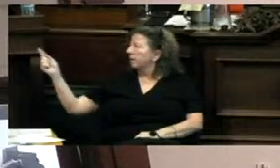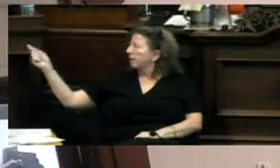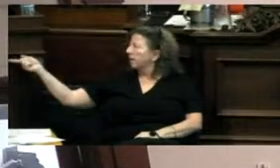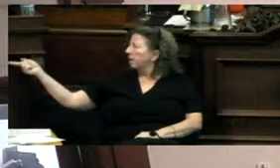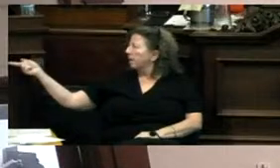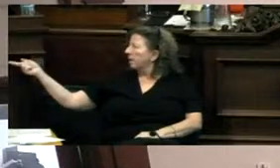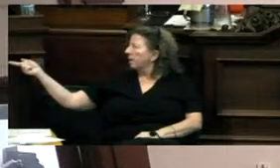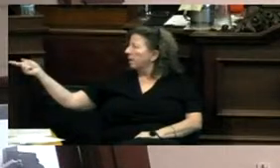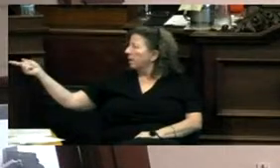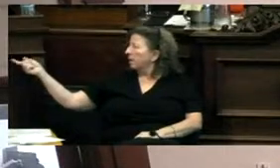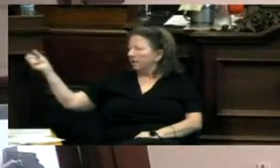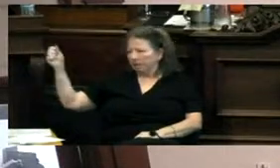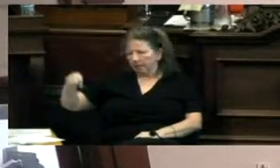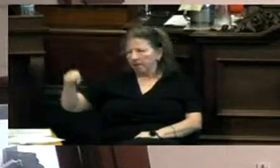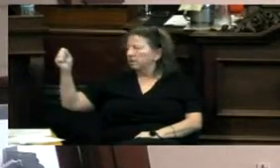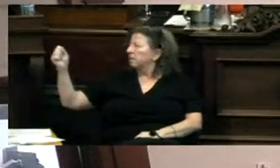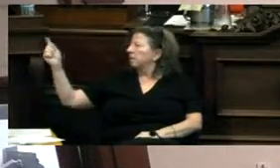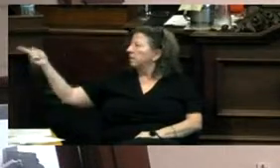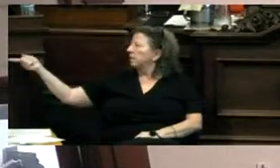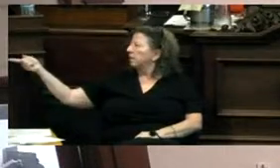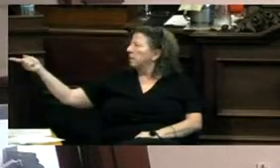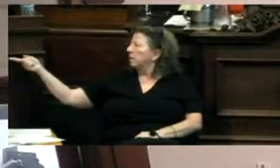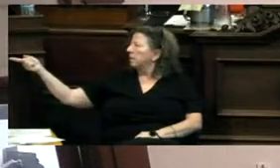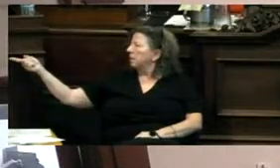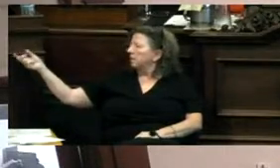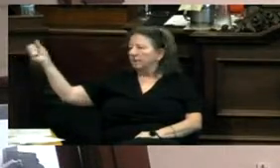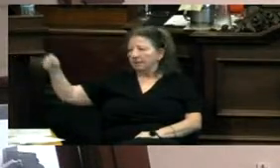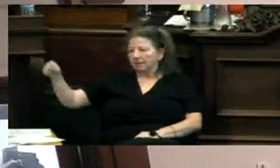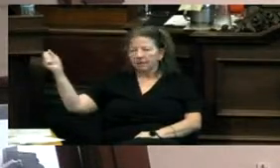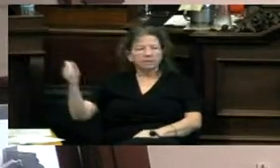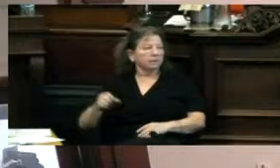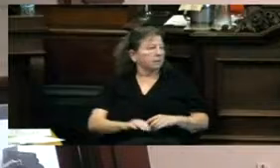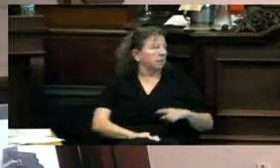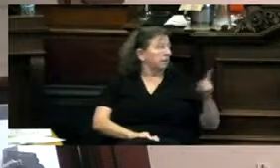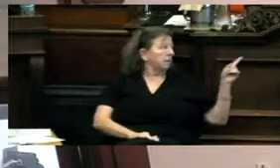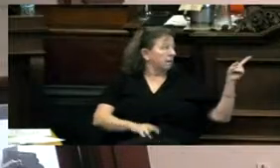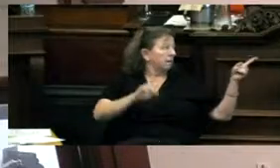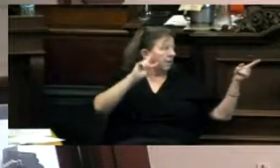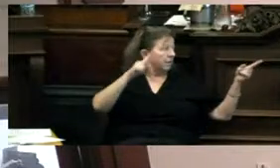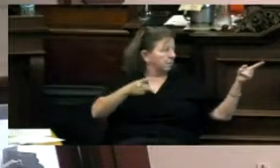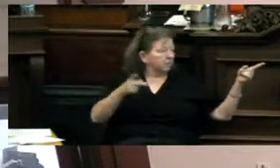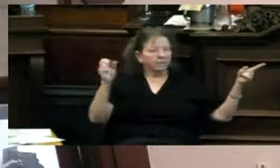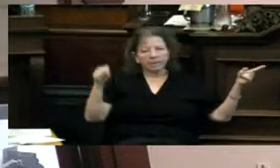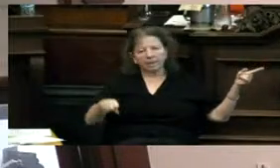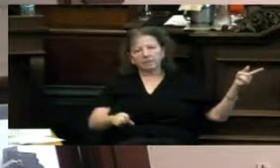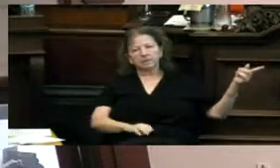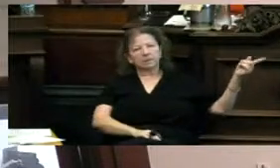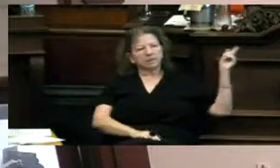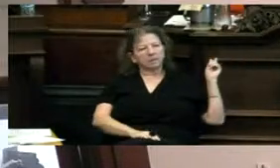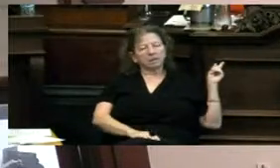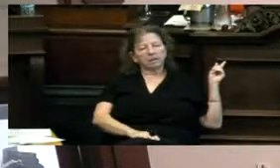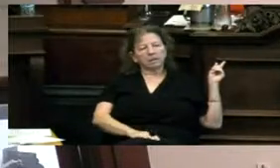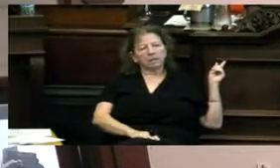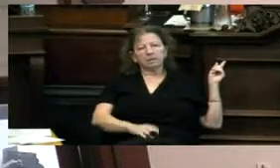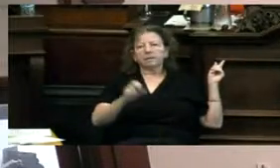time. Council member. Martin. No. Council member. Monroe. Yes. Council member. Paterson.